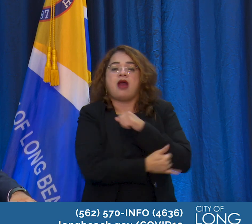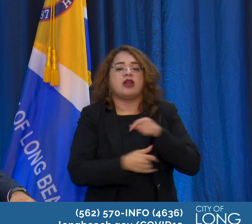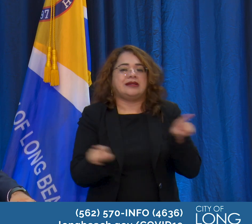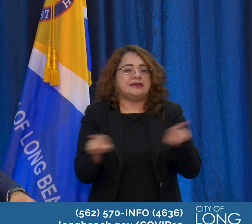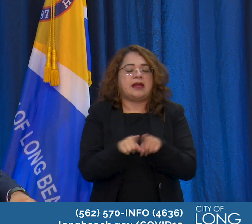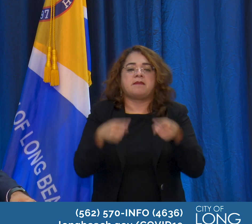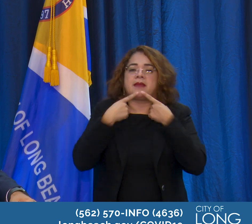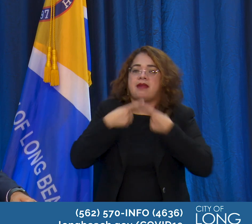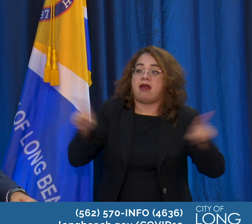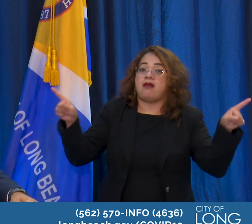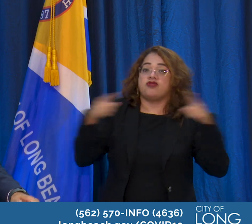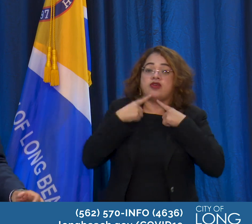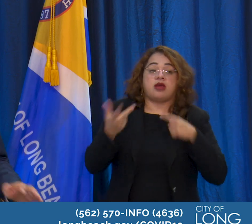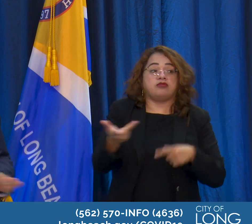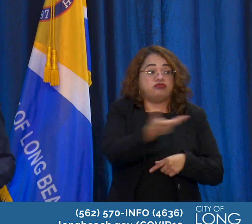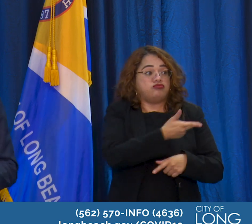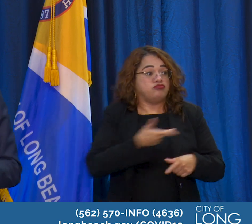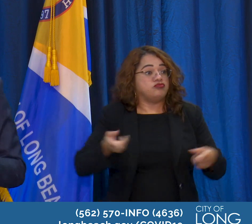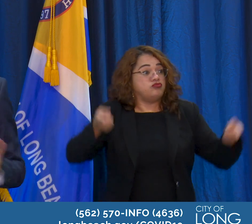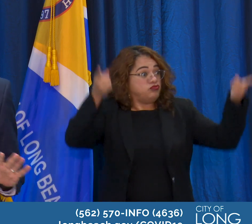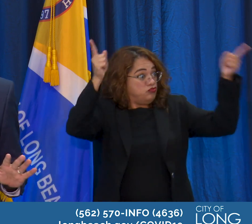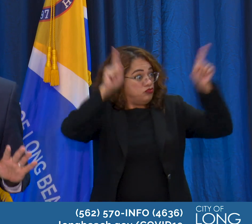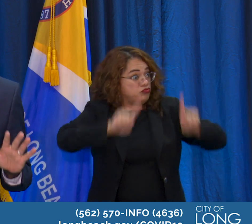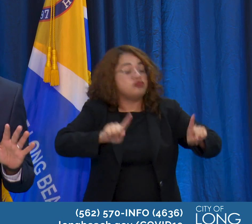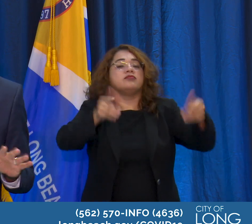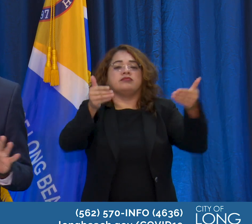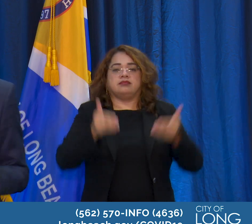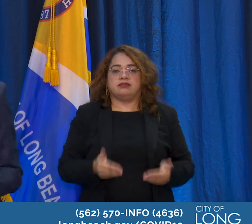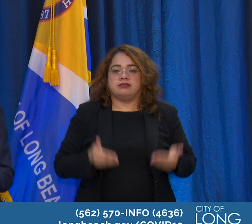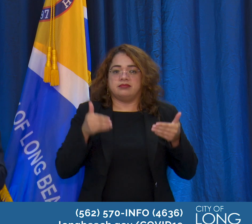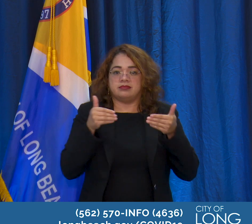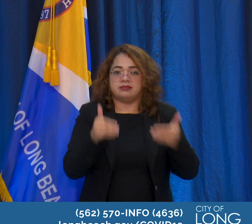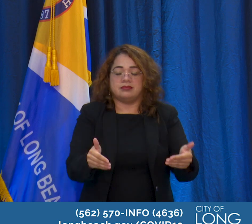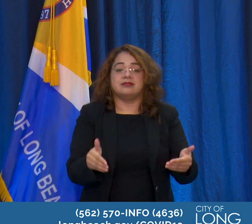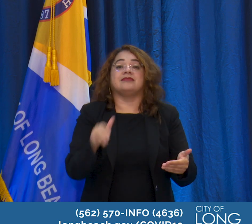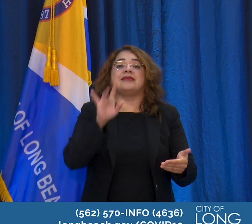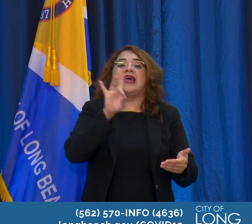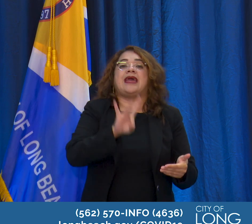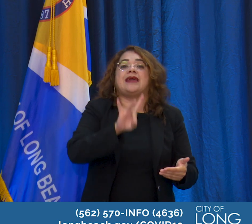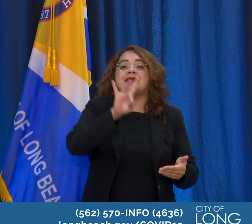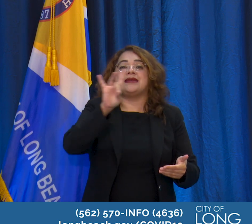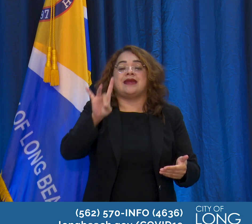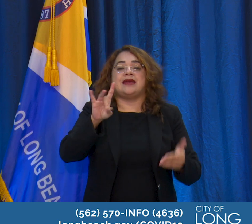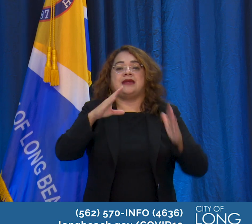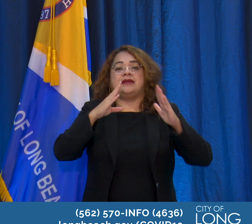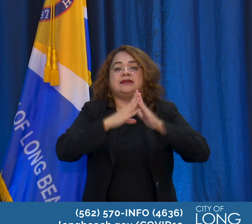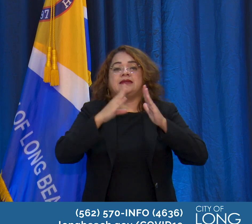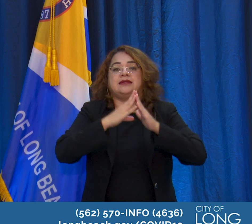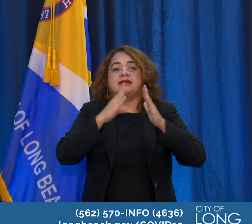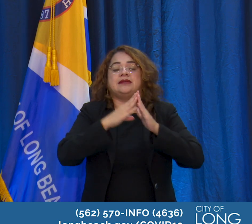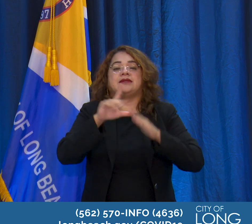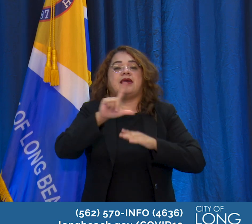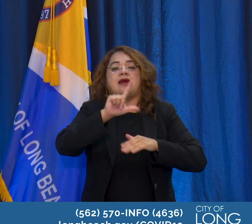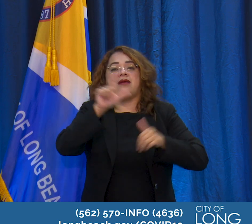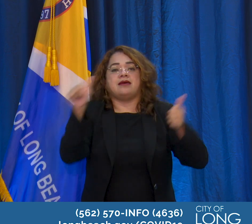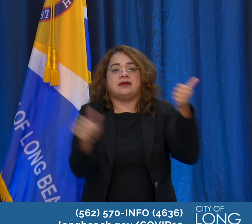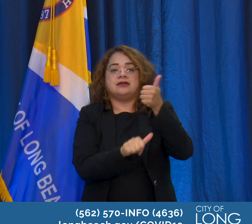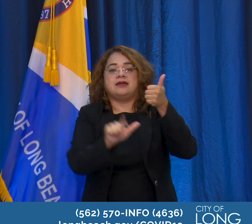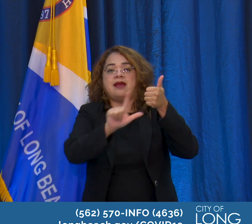And so, all across the 88 cities in L.A. County, hair salons and barber shops will begin to